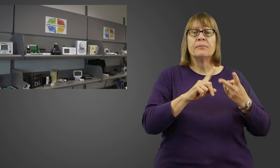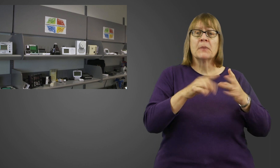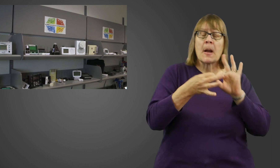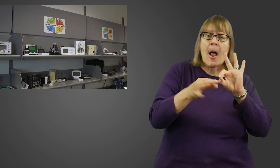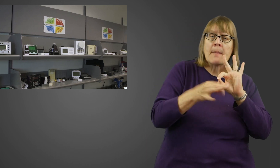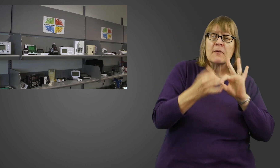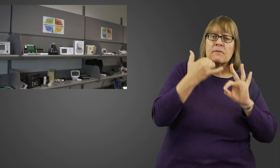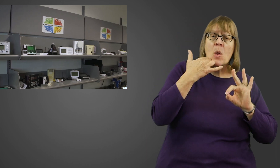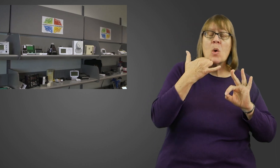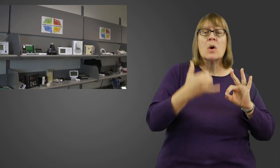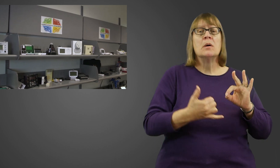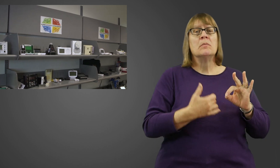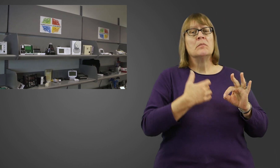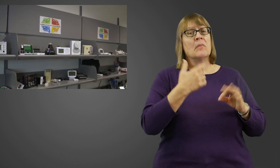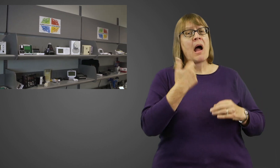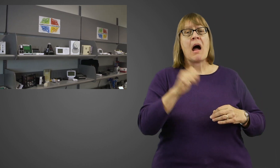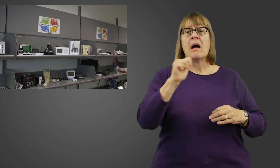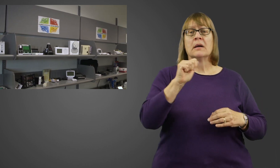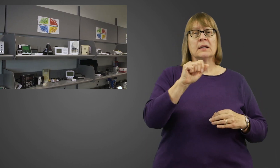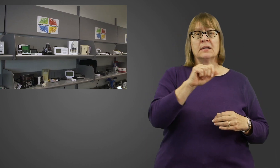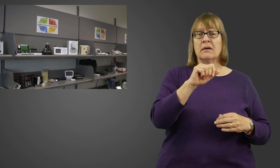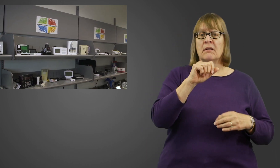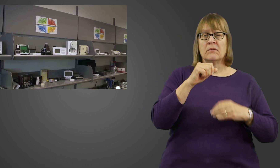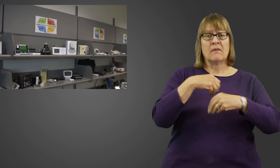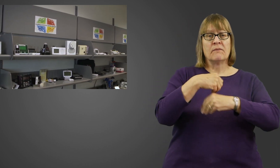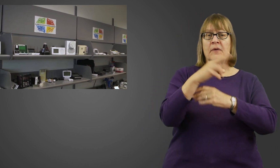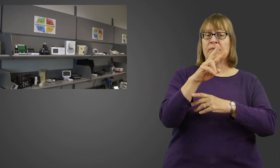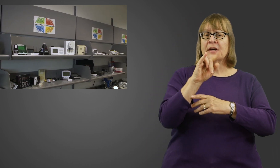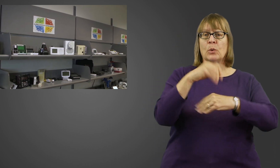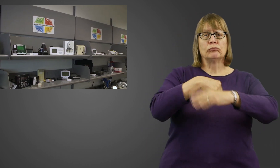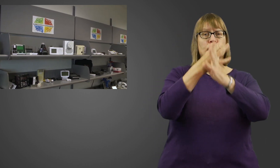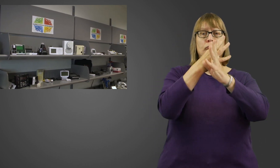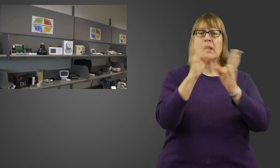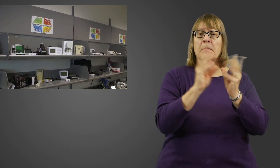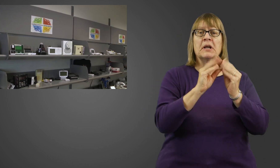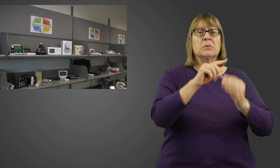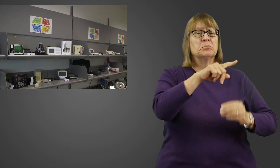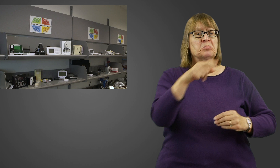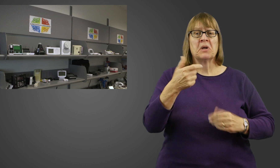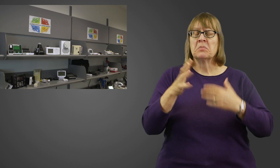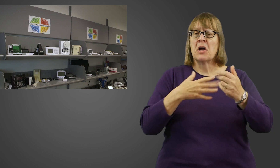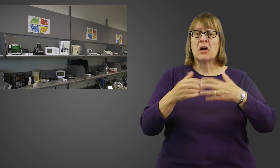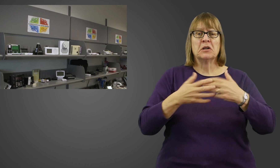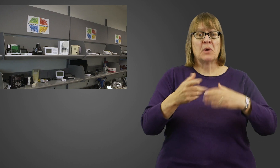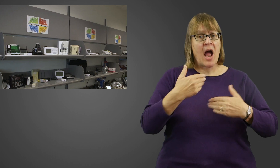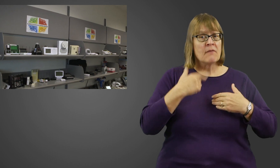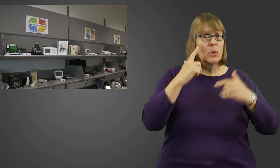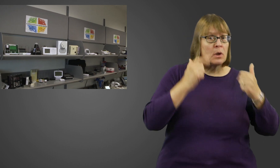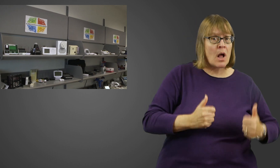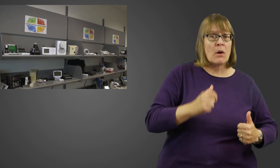or who are culturally Deaf to use devices like a videophone, captioned phones,